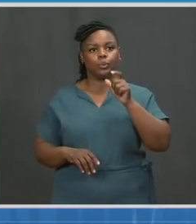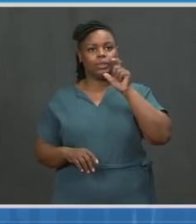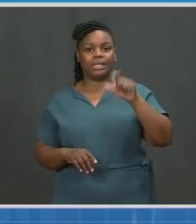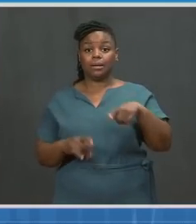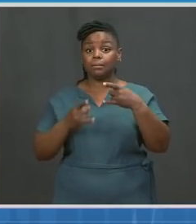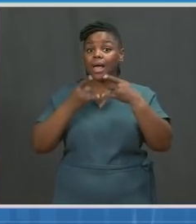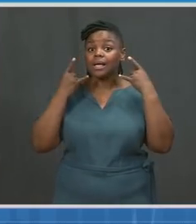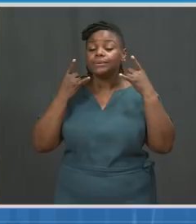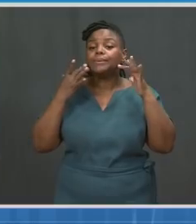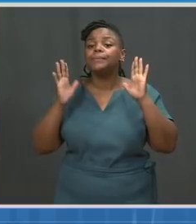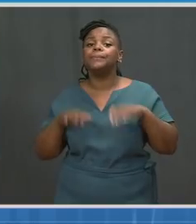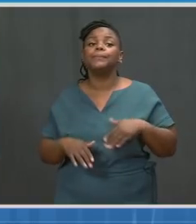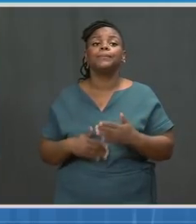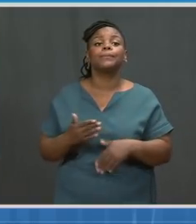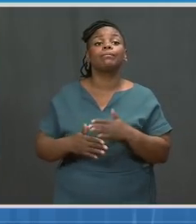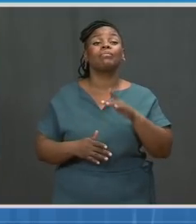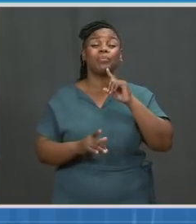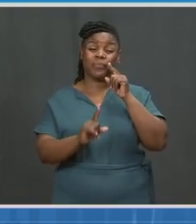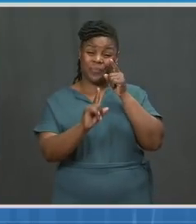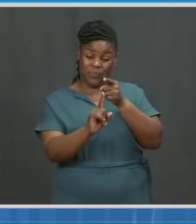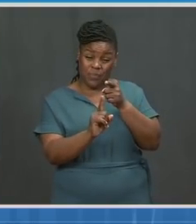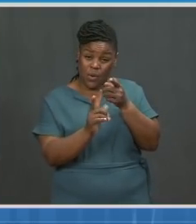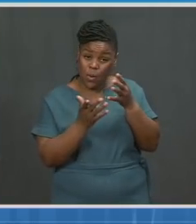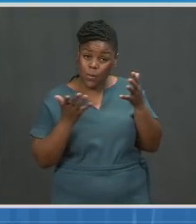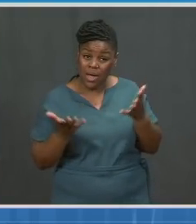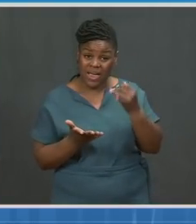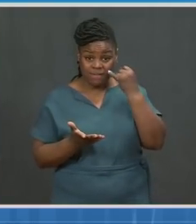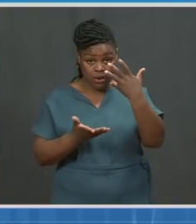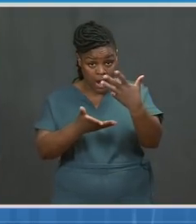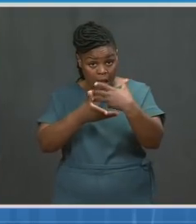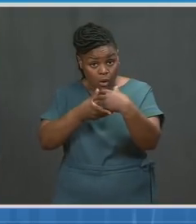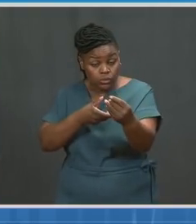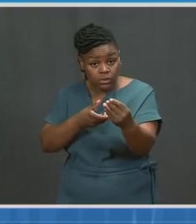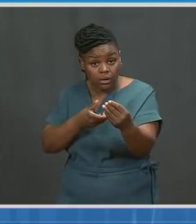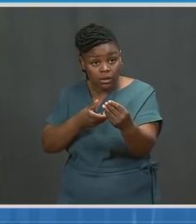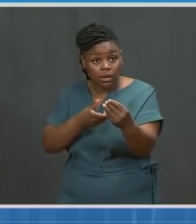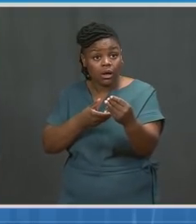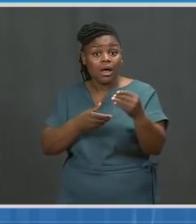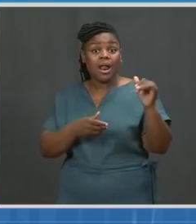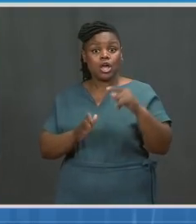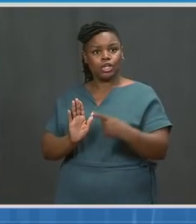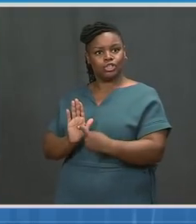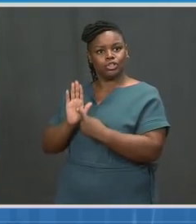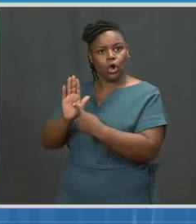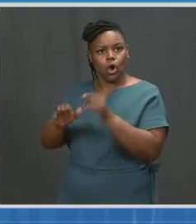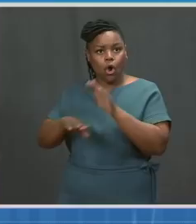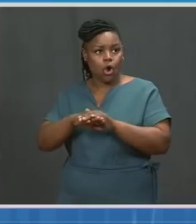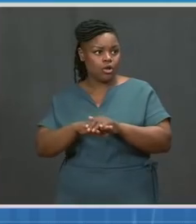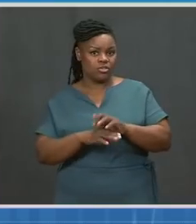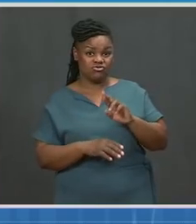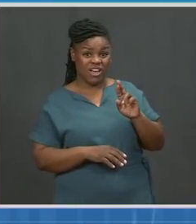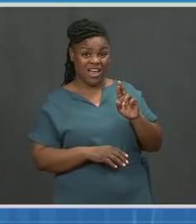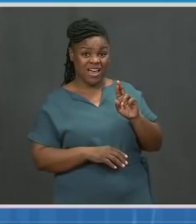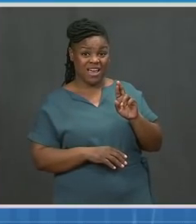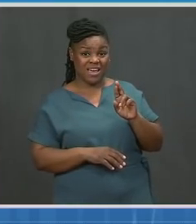particularly if they are outdoors, as shown by the graphic on the right. If you are fully vaccinated